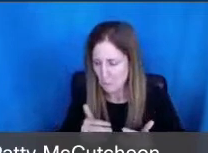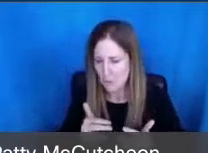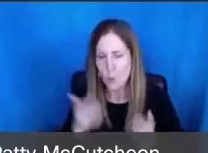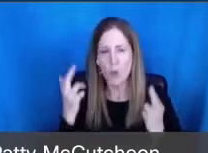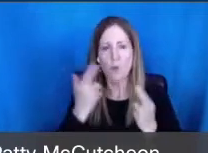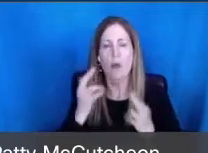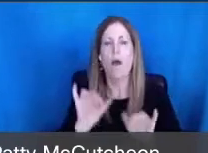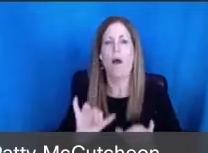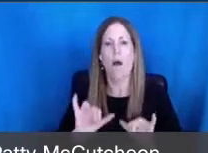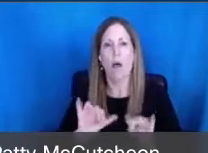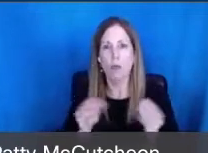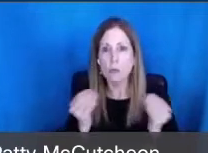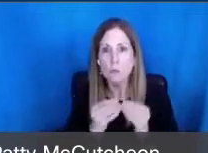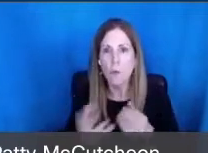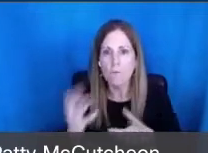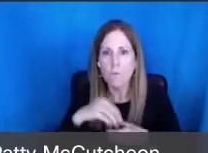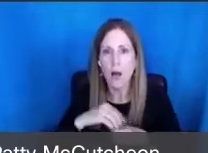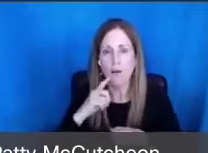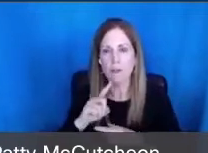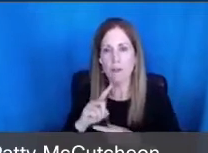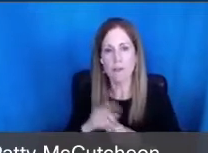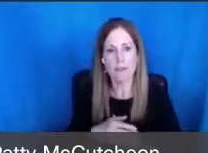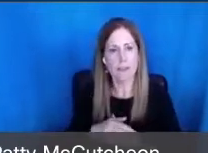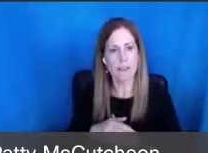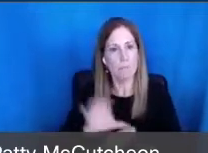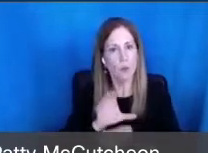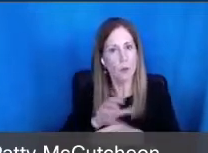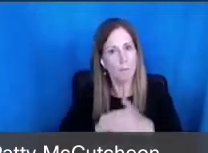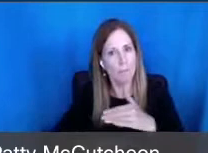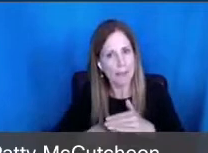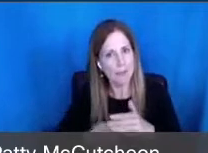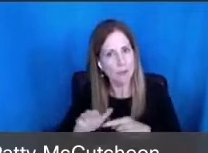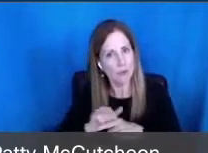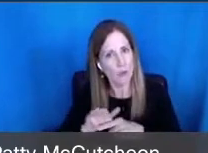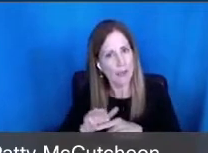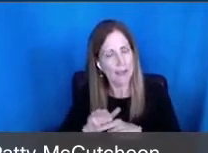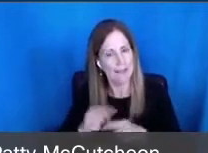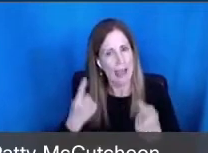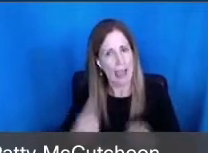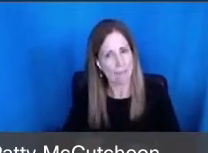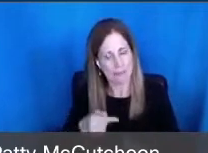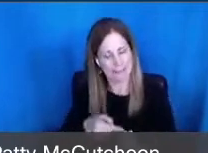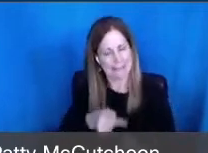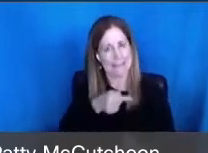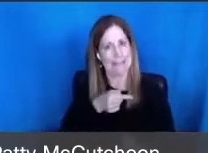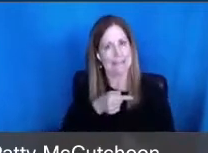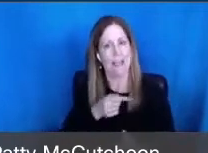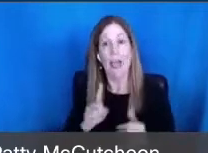in creating accessible CBTs, or computer-based trainings, that happens behind the scenes. At first glance, it's very overwhelming to try